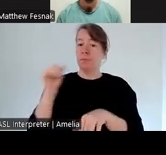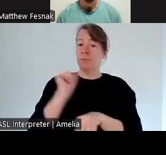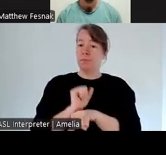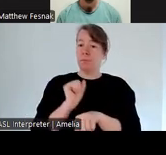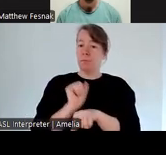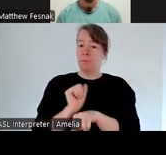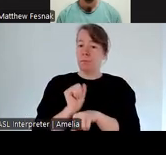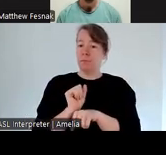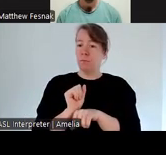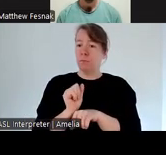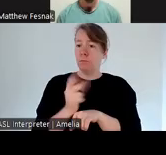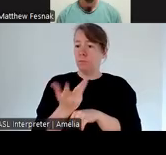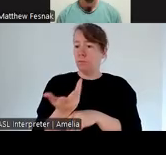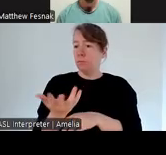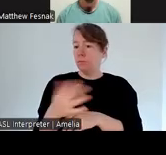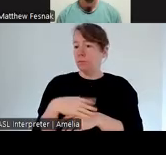the co-chair of the accessibility community of practice